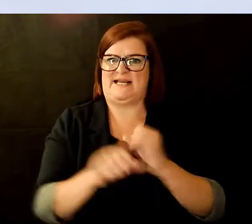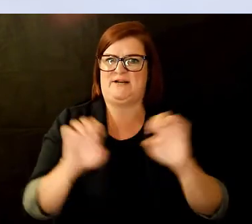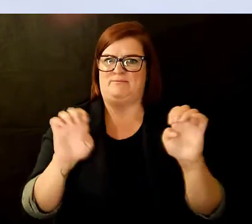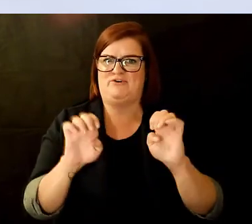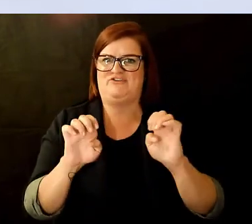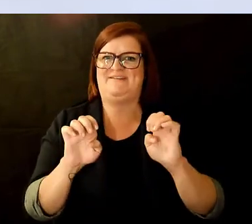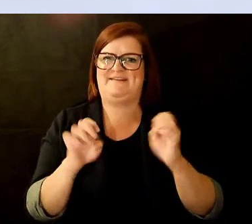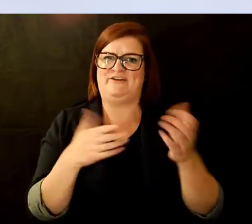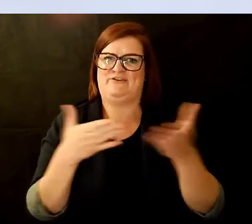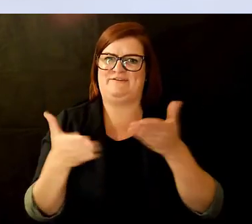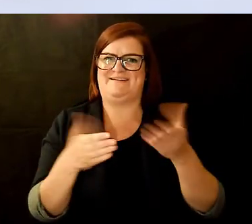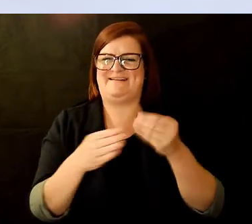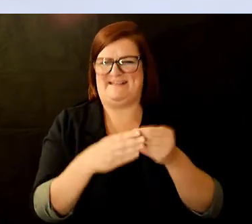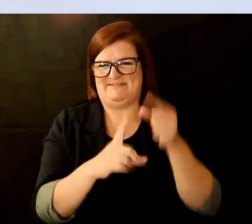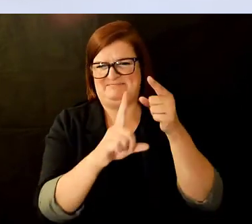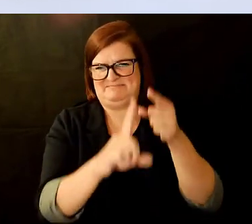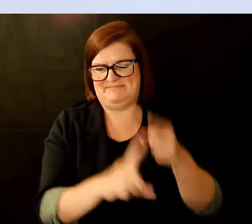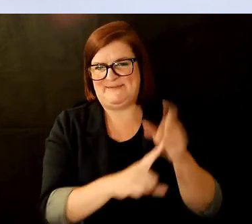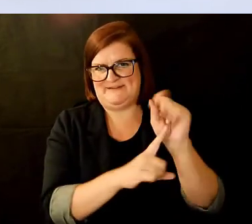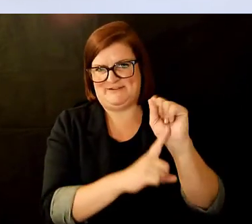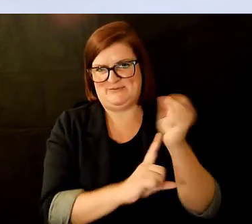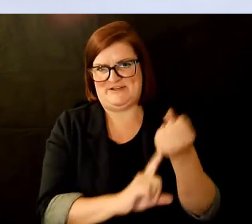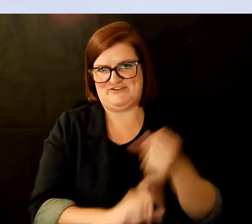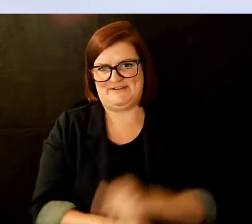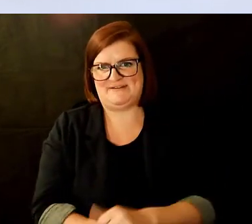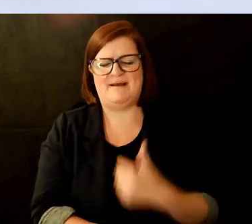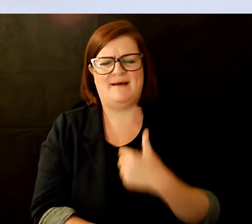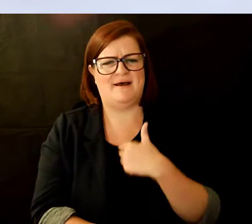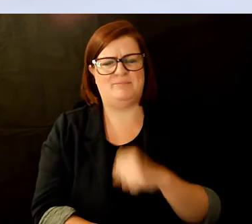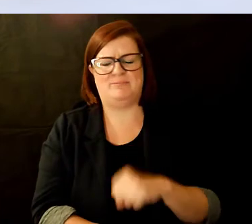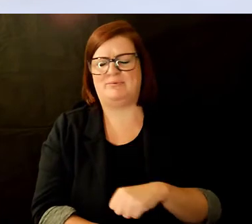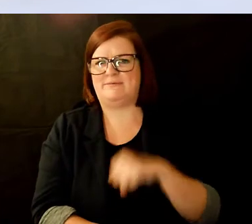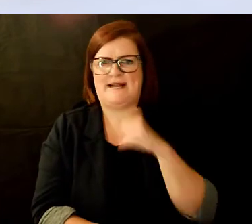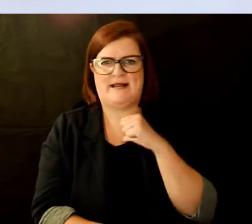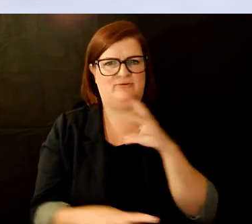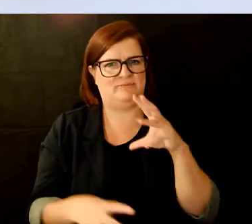I'm proud to be a part of an organization that